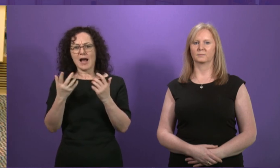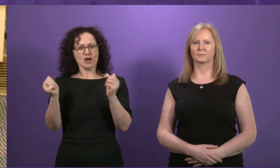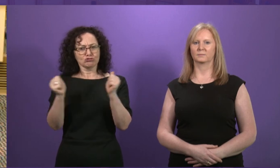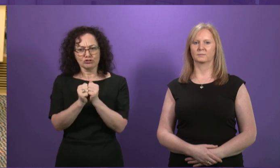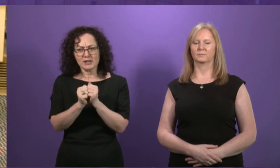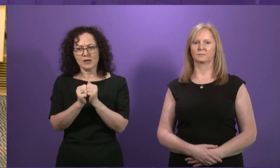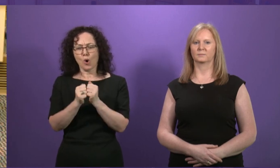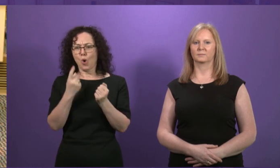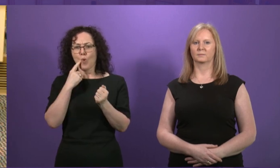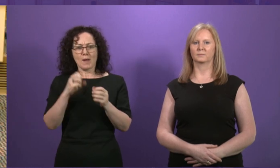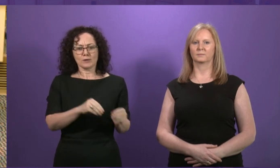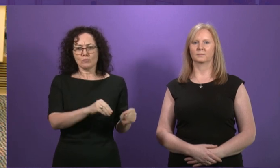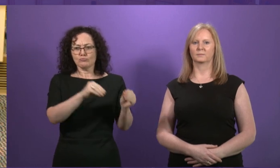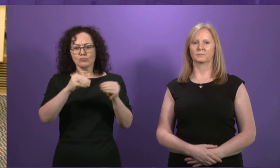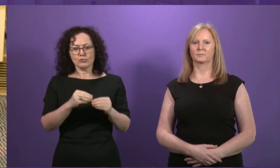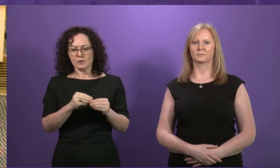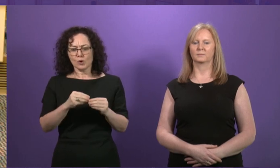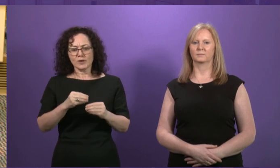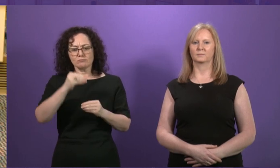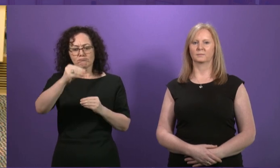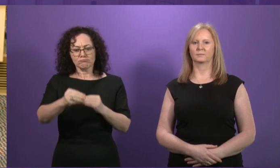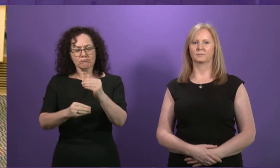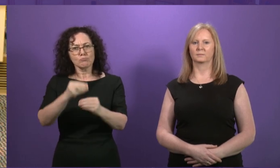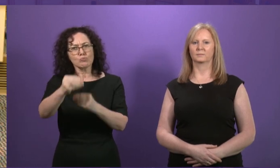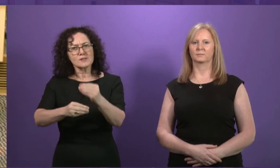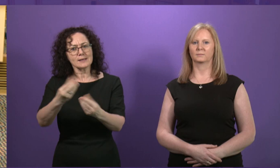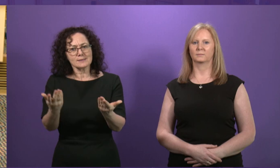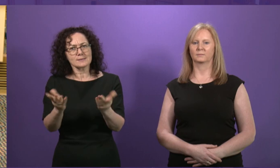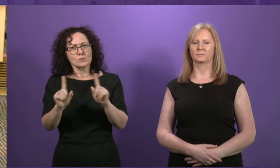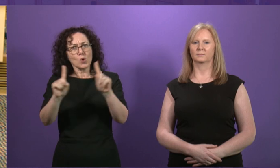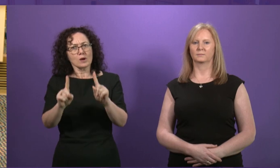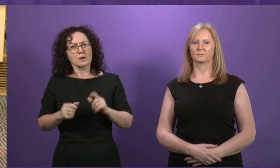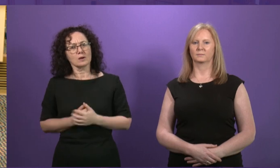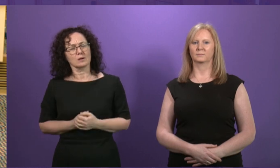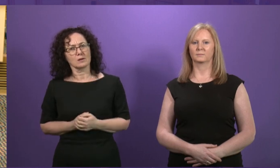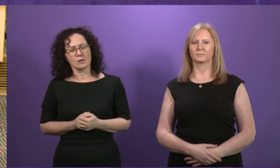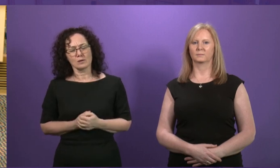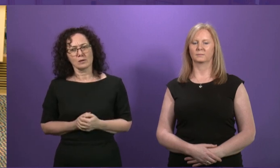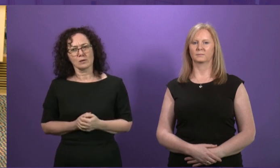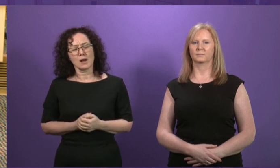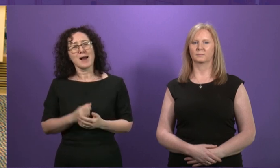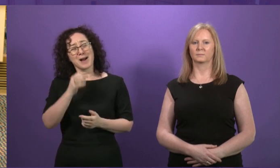phase and no clarity on our future relationship. I give Jackson Carlaw another chance to say